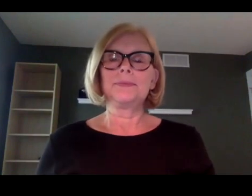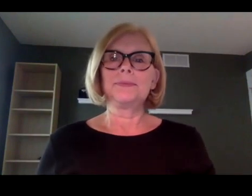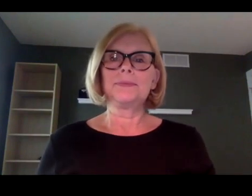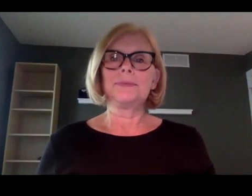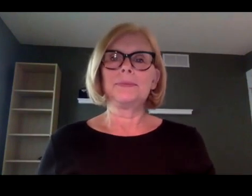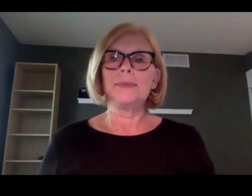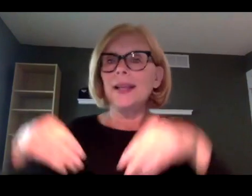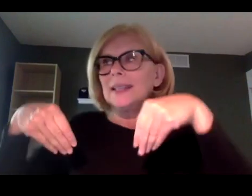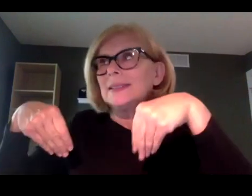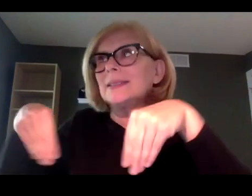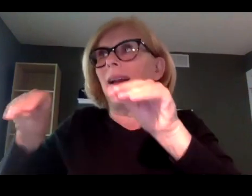Sale.